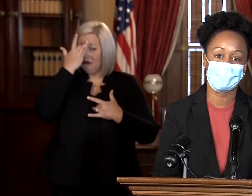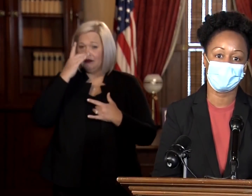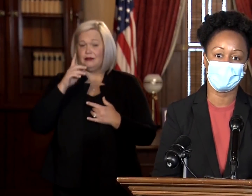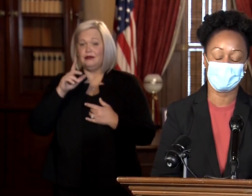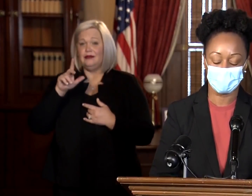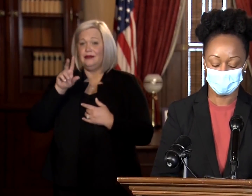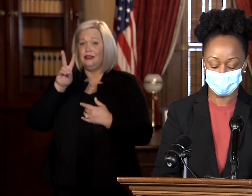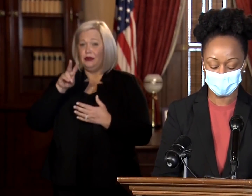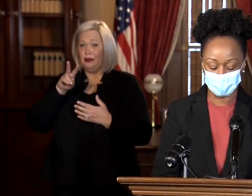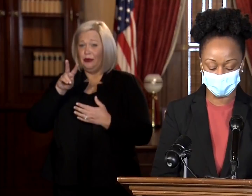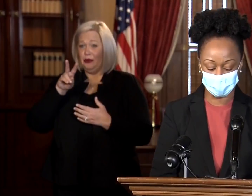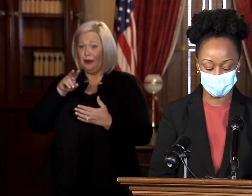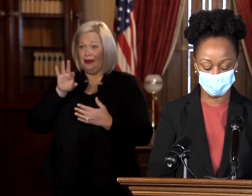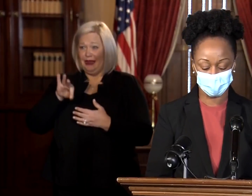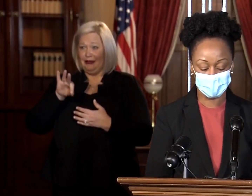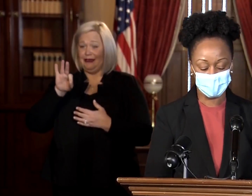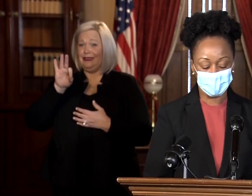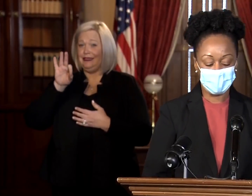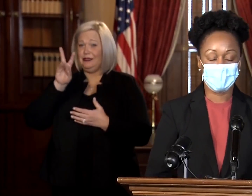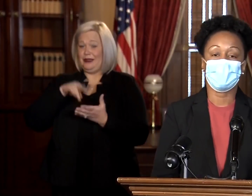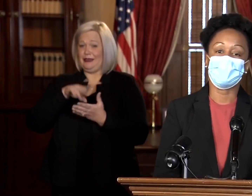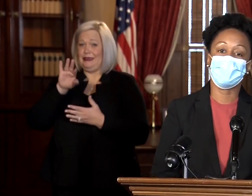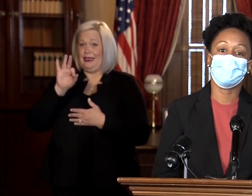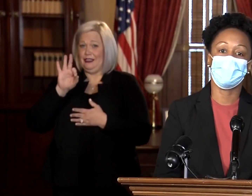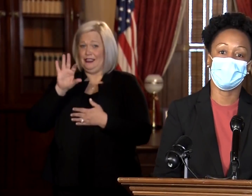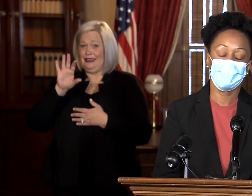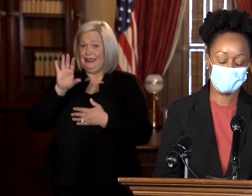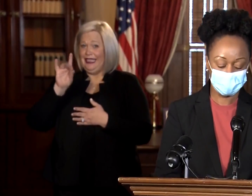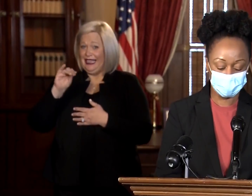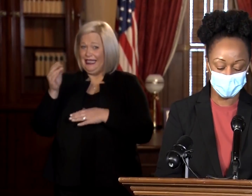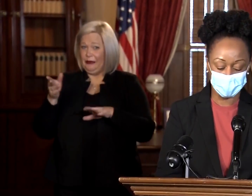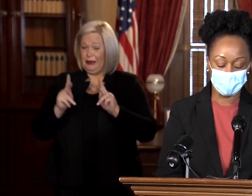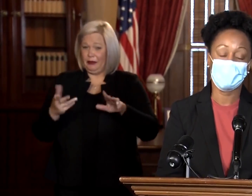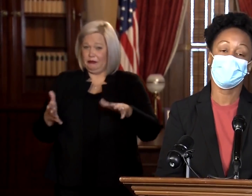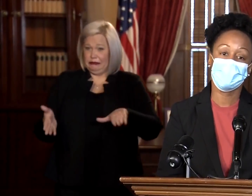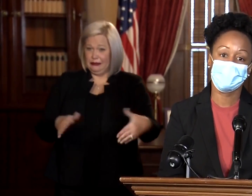As a state, we are now at 480,508 cases and 12,089 deaths 480,508 cases and 12,089 deaths due to Covid-19.